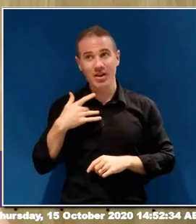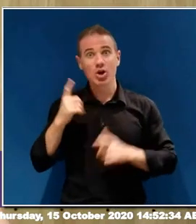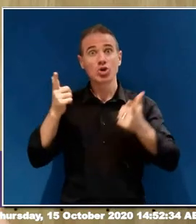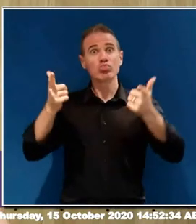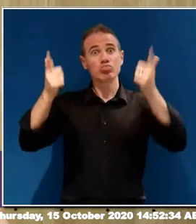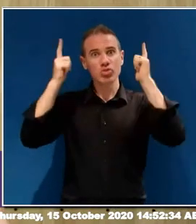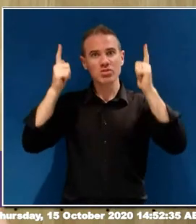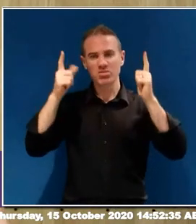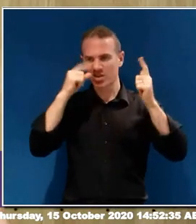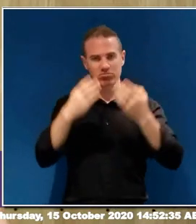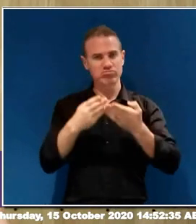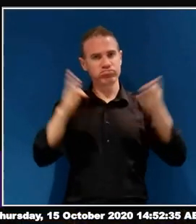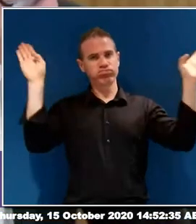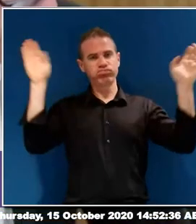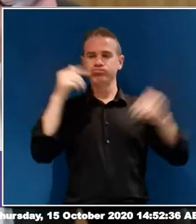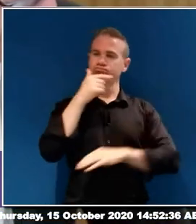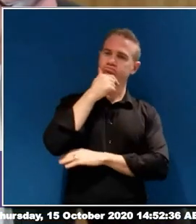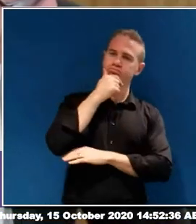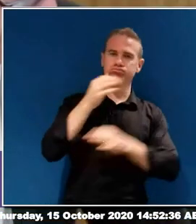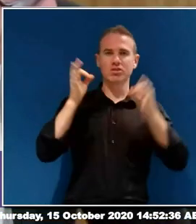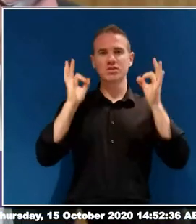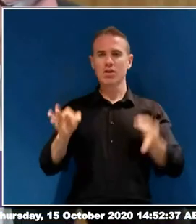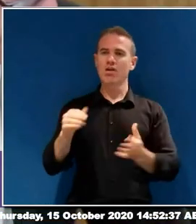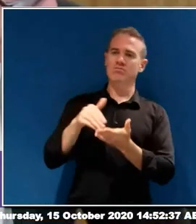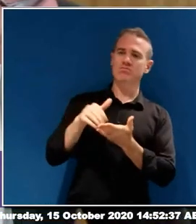Ms Haythorpe, thank you very much for coming and giving evidence.